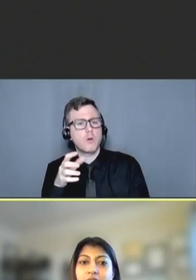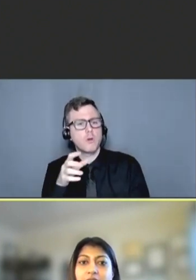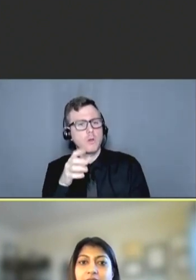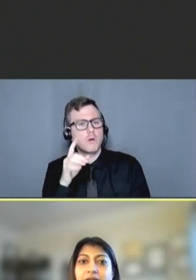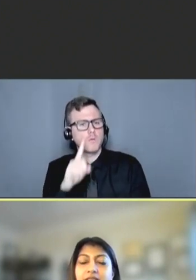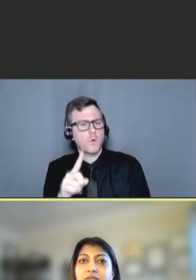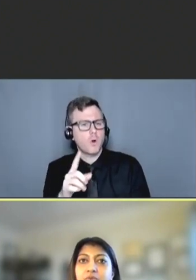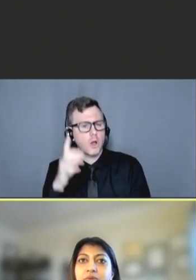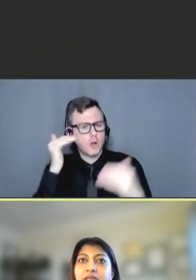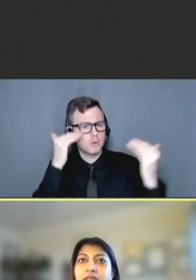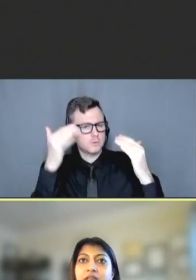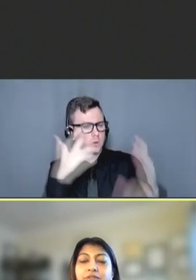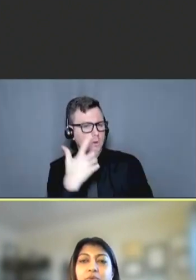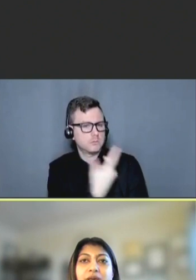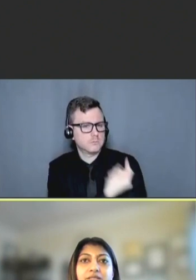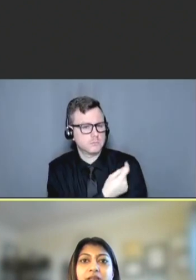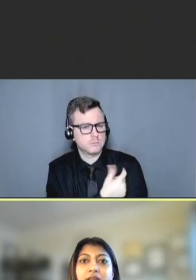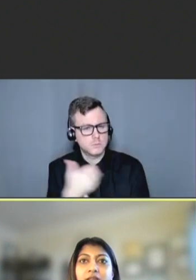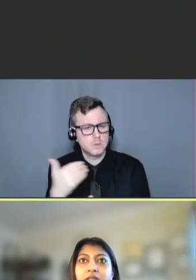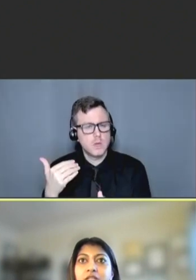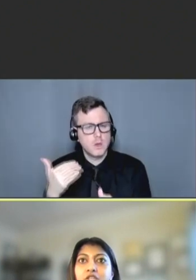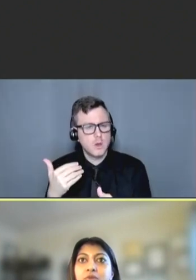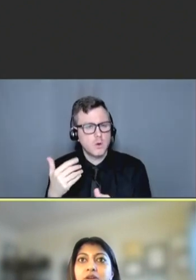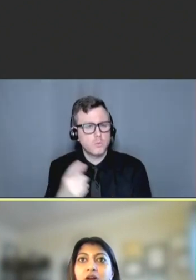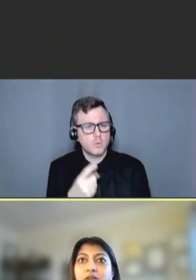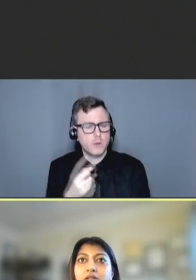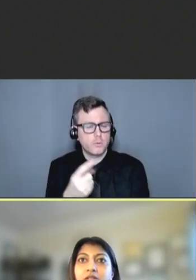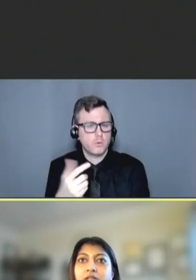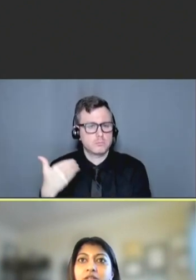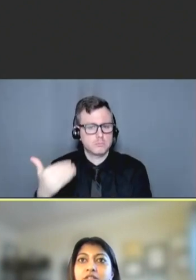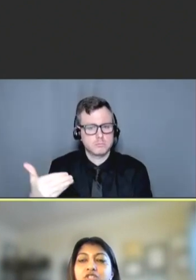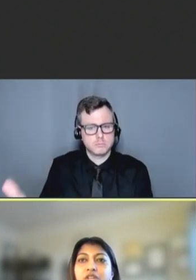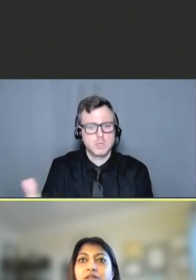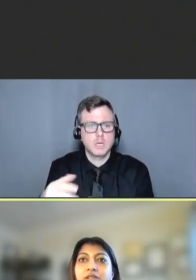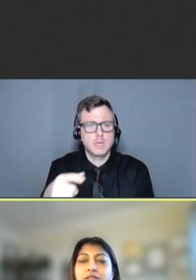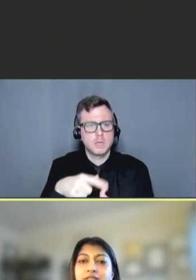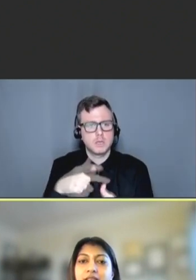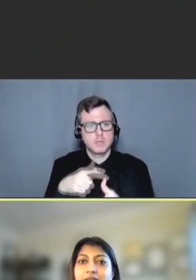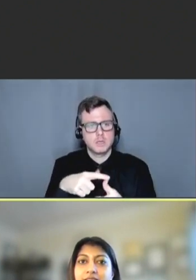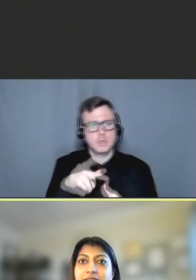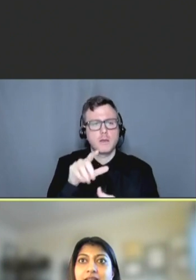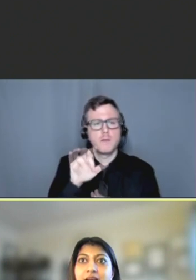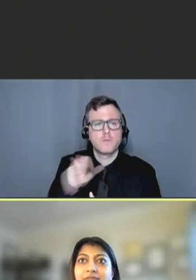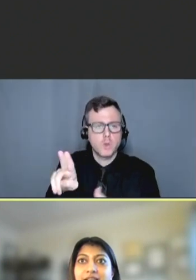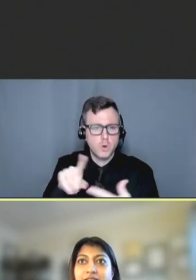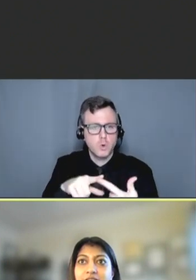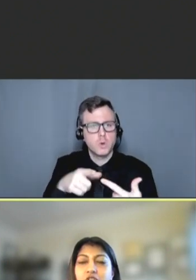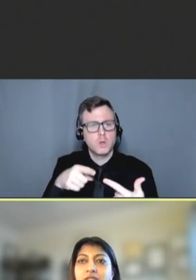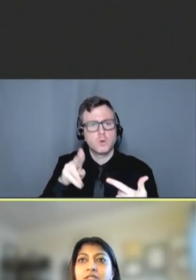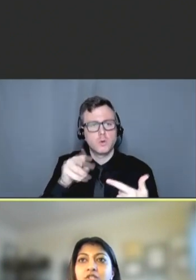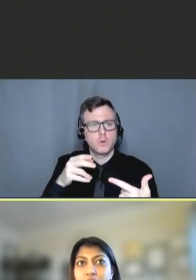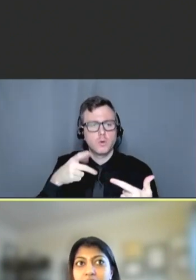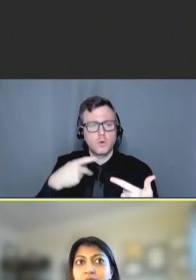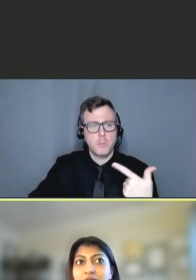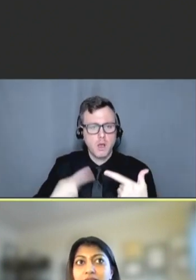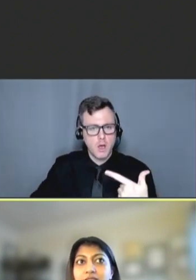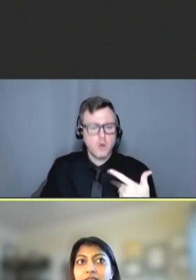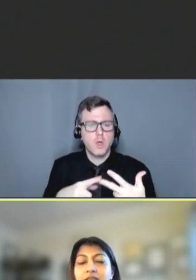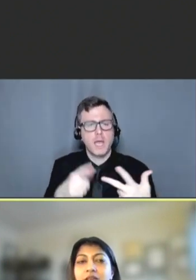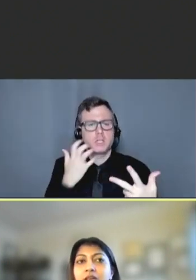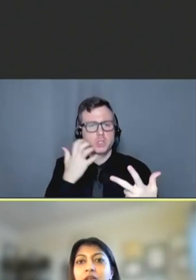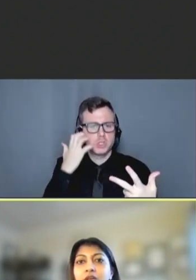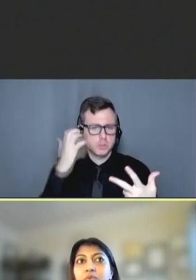And by this we mean influenza, pneumococcal, shingles, and Tdap vaccinations during pregnancy.